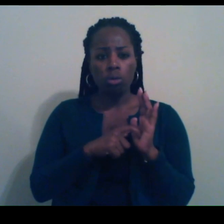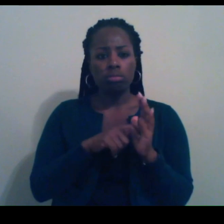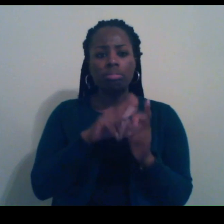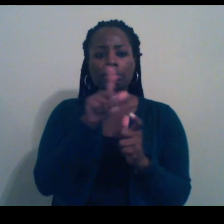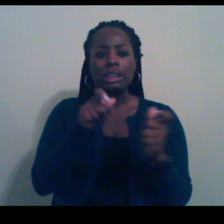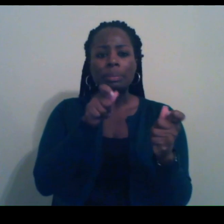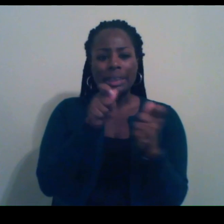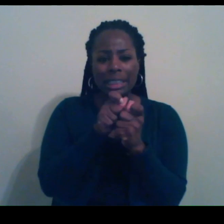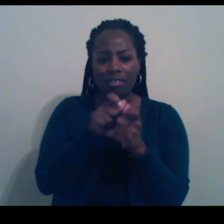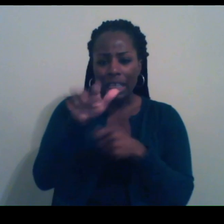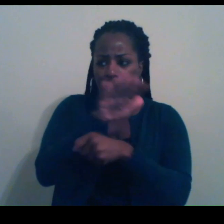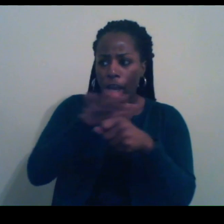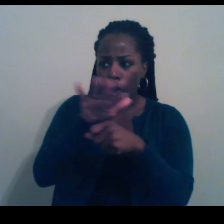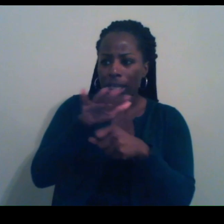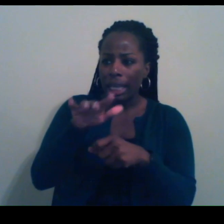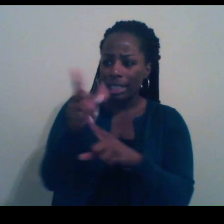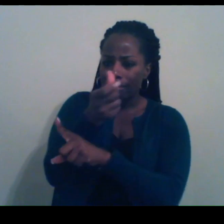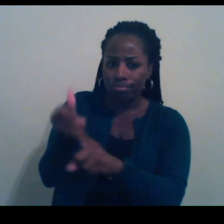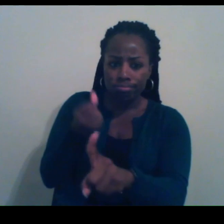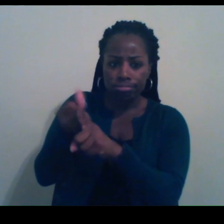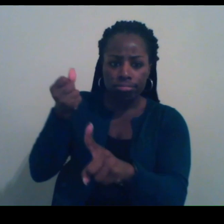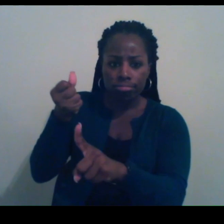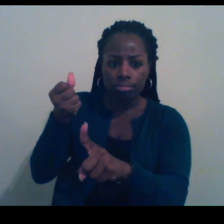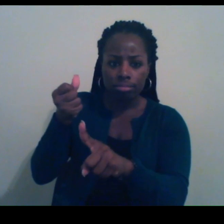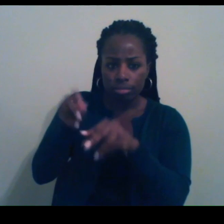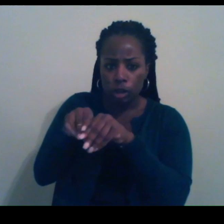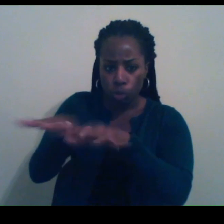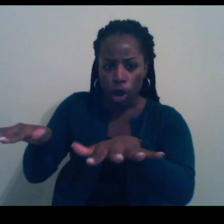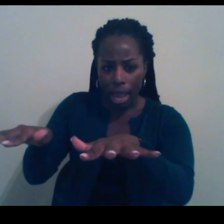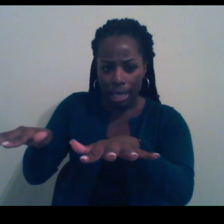world there's there's not a there's there are many definitions that people